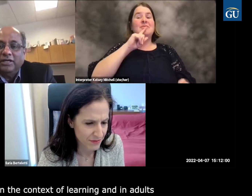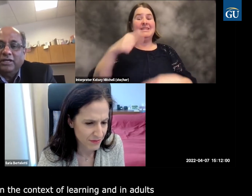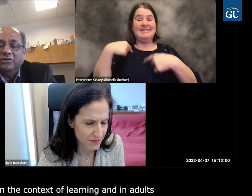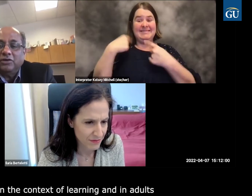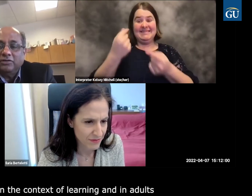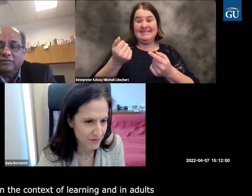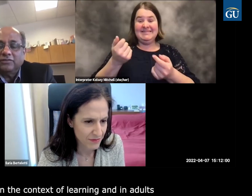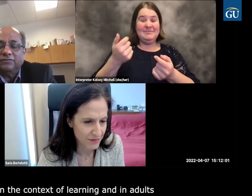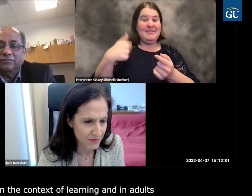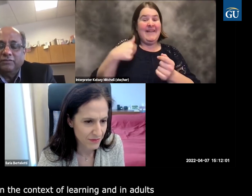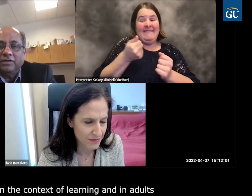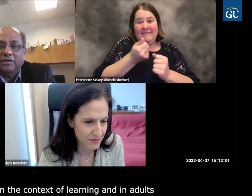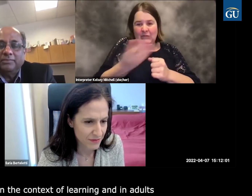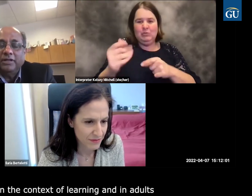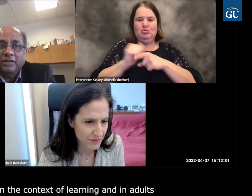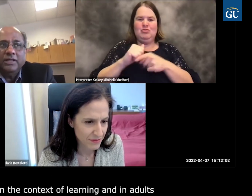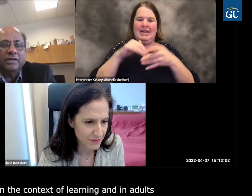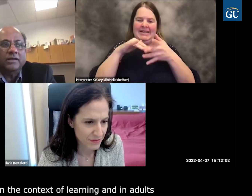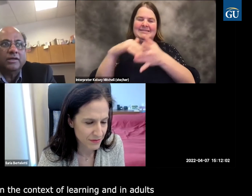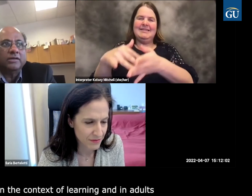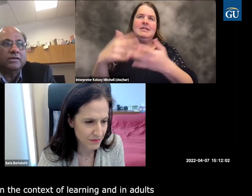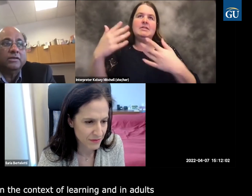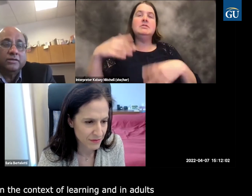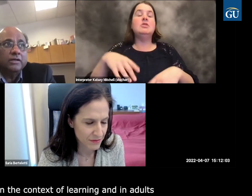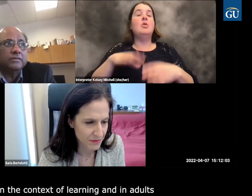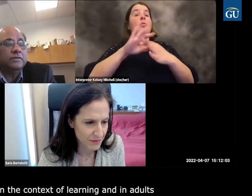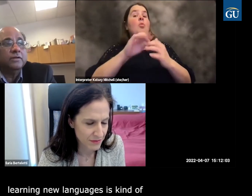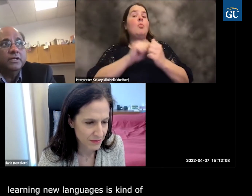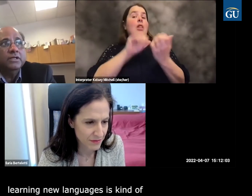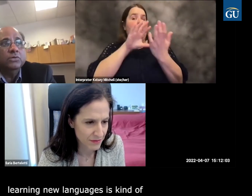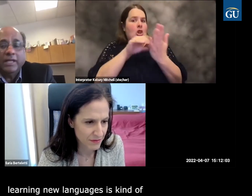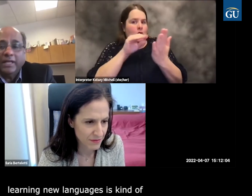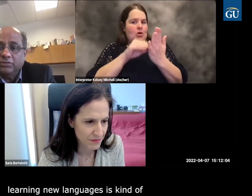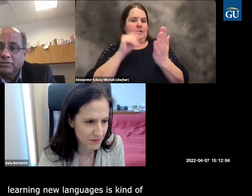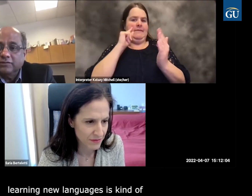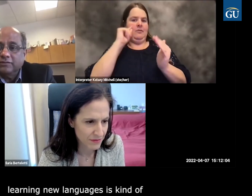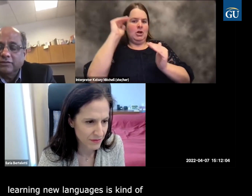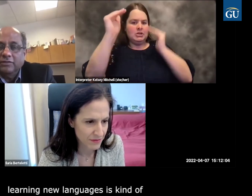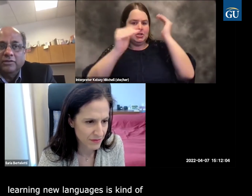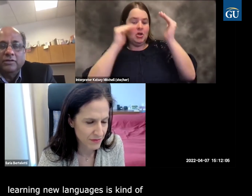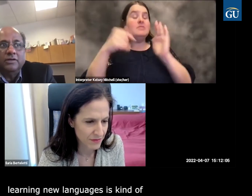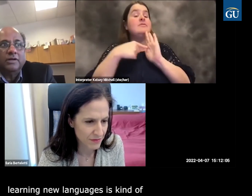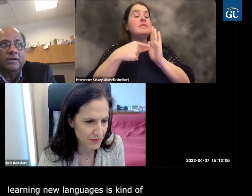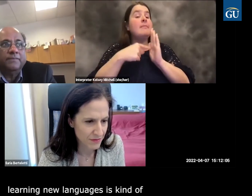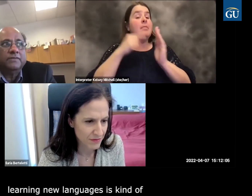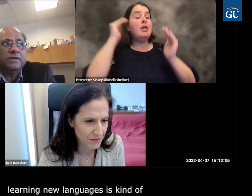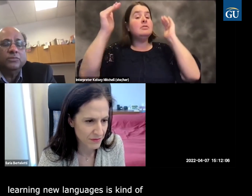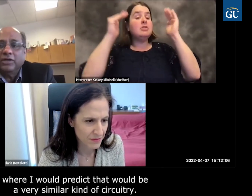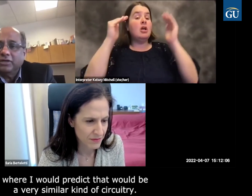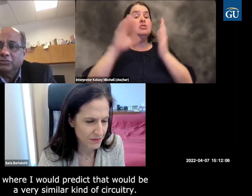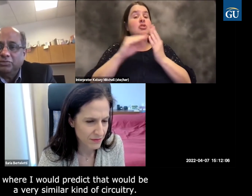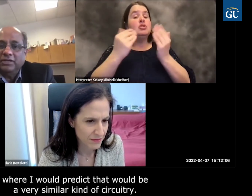in the context of uh learning and in adults learning new languages